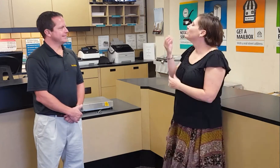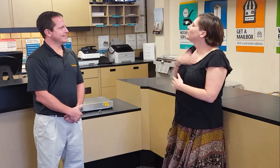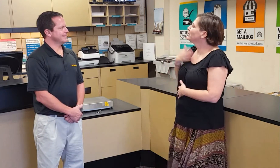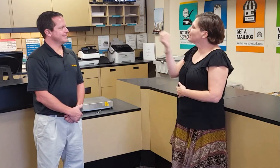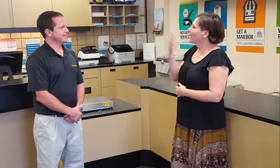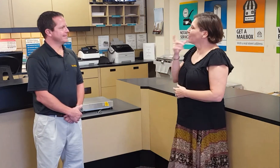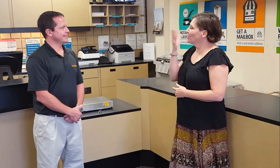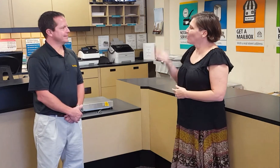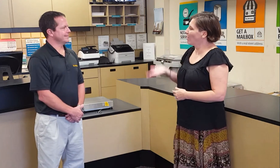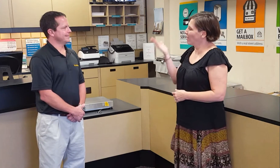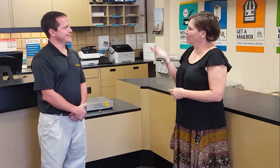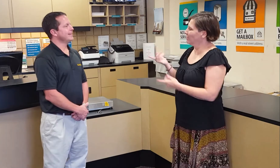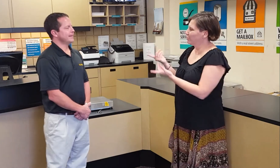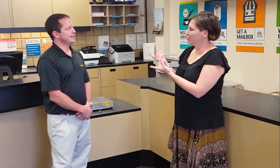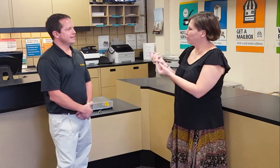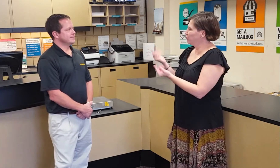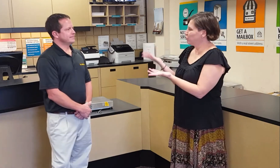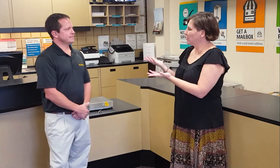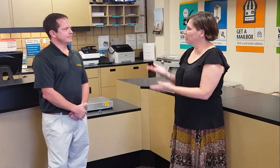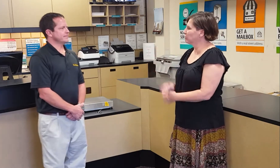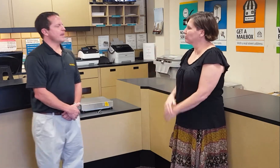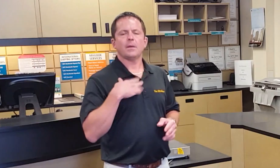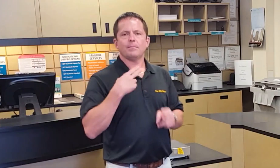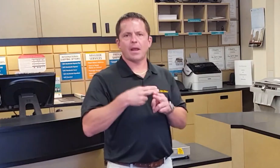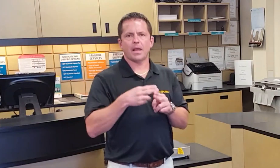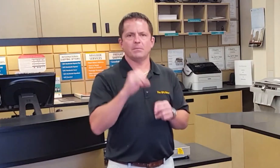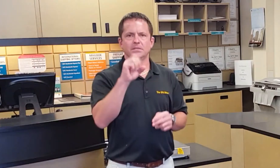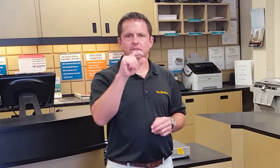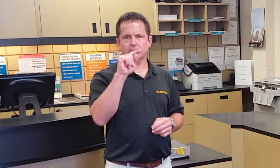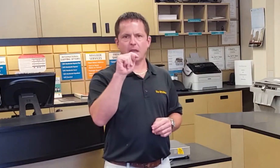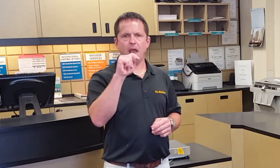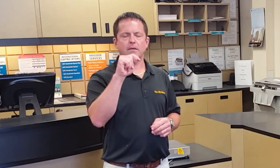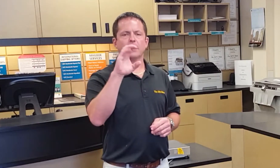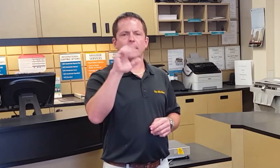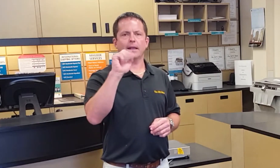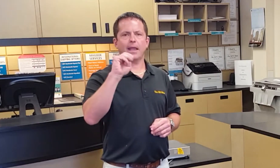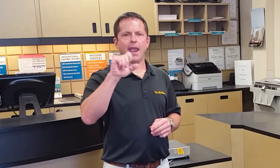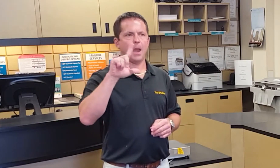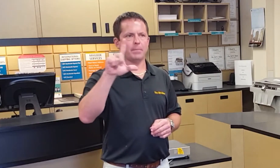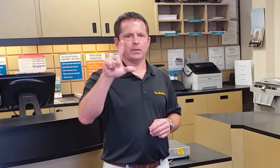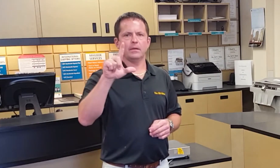So please tell me about yourself, and what do you do? My name is Scott Campbell and